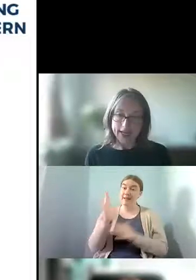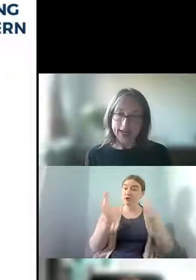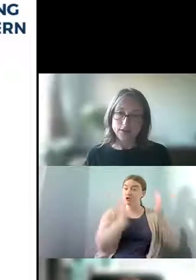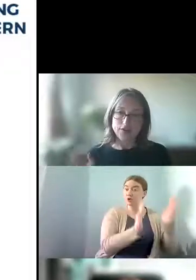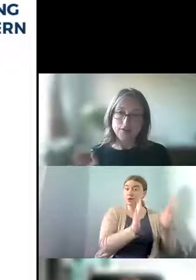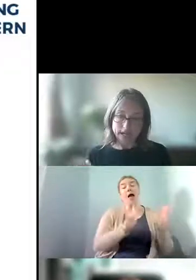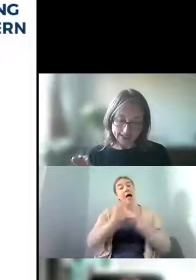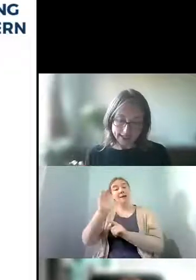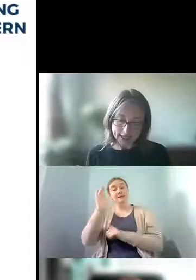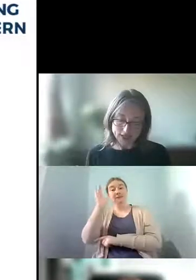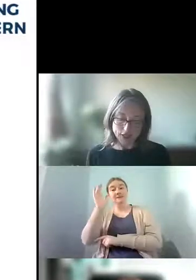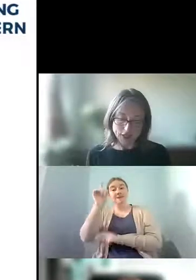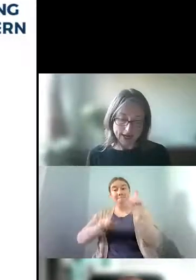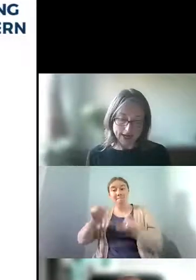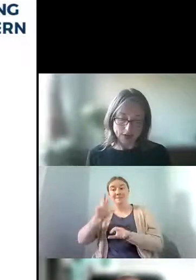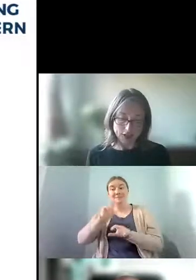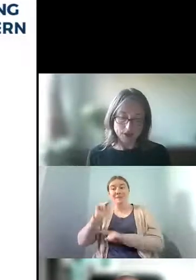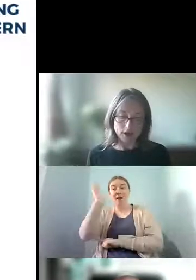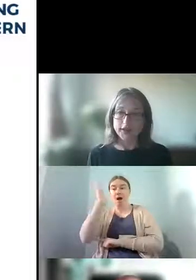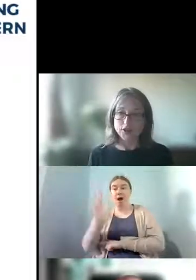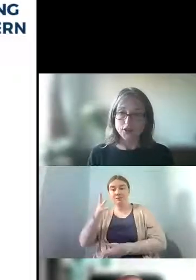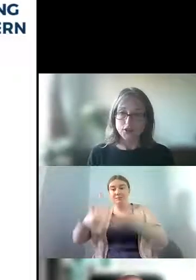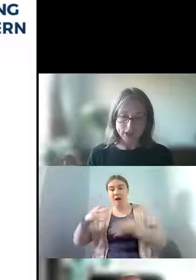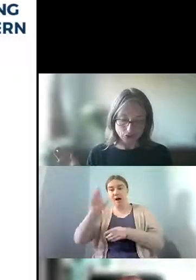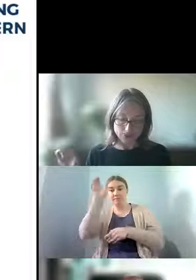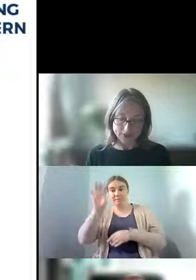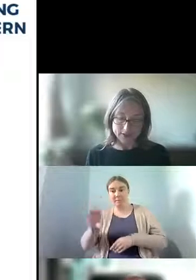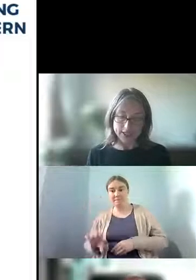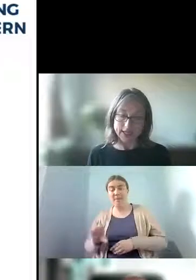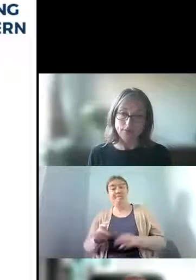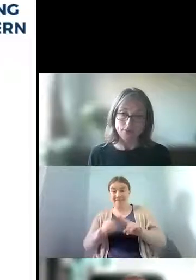so if that isn't the case for you now and you would like to make sure you can see the british